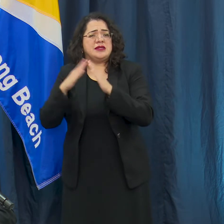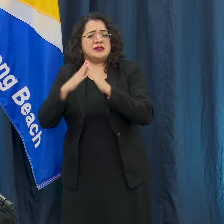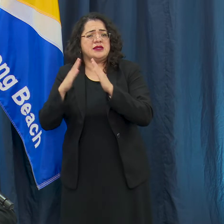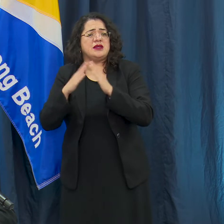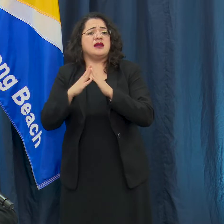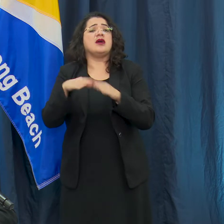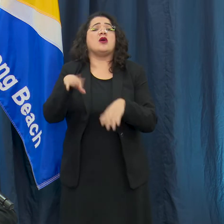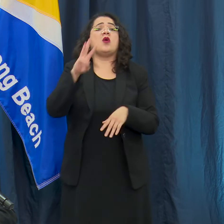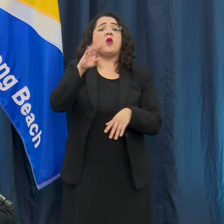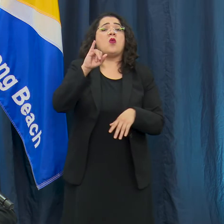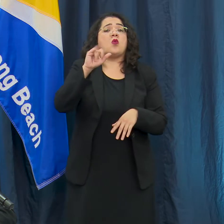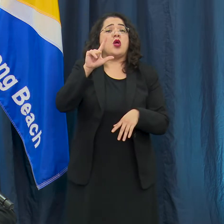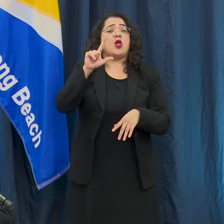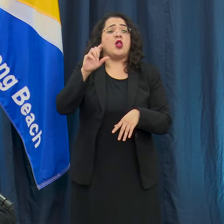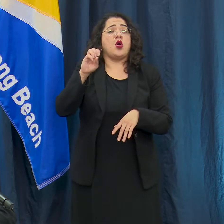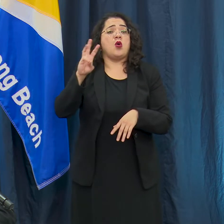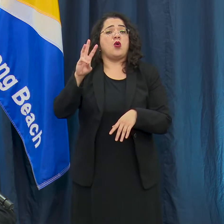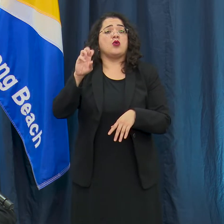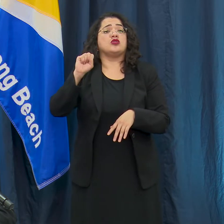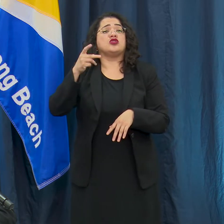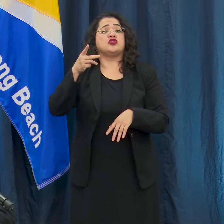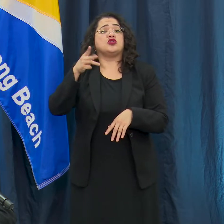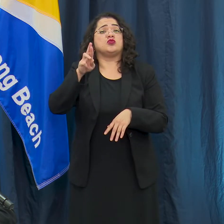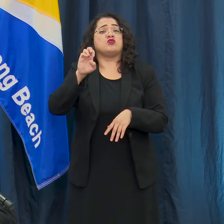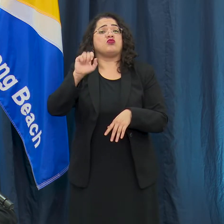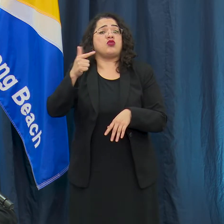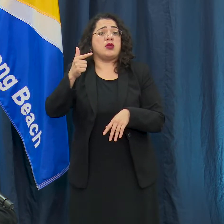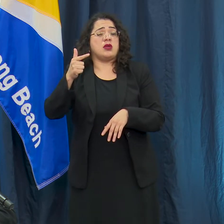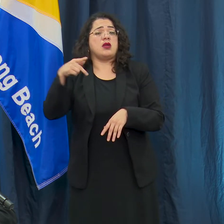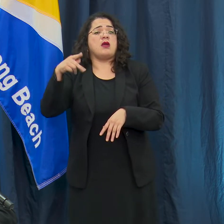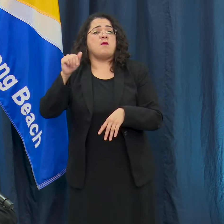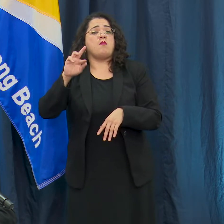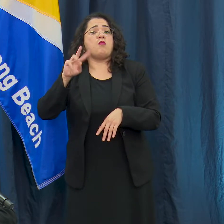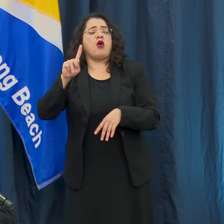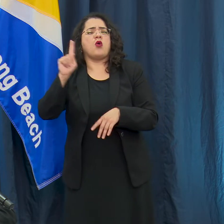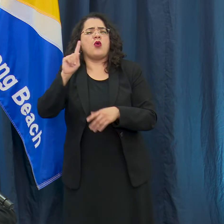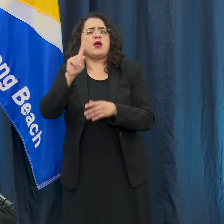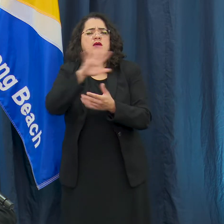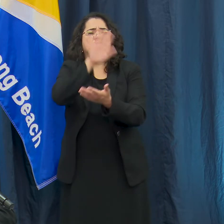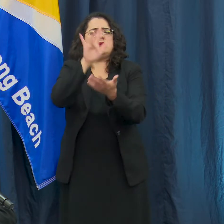Willow Springs Park towards the center of the city. Those reopen today